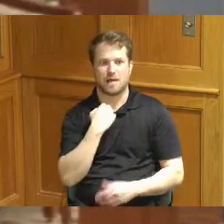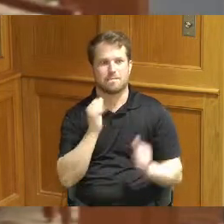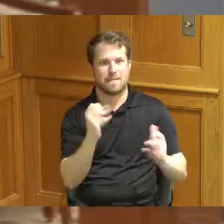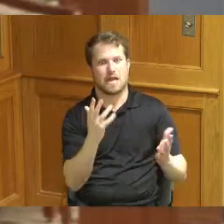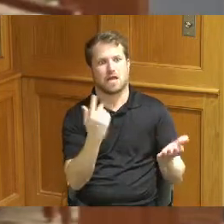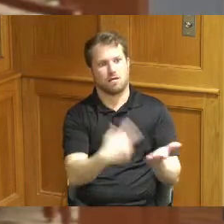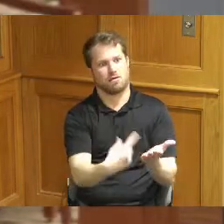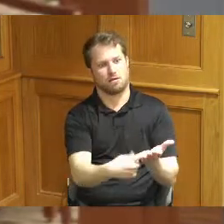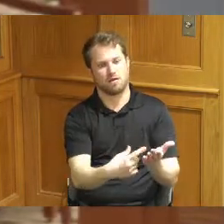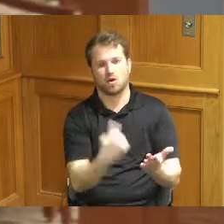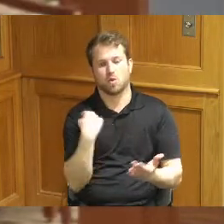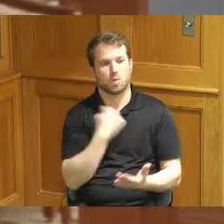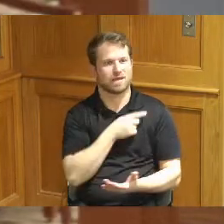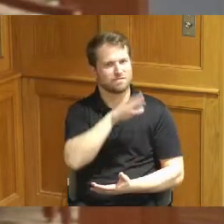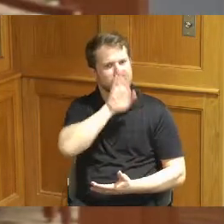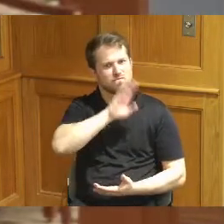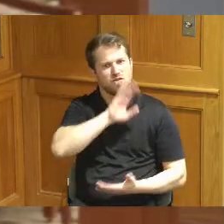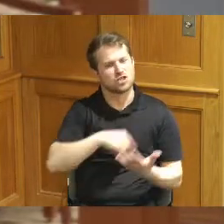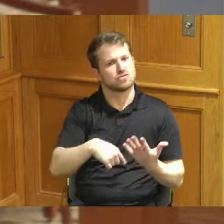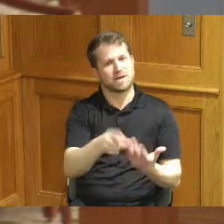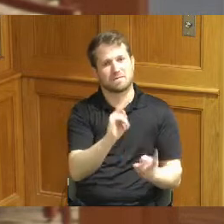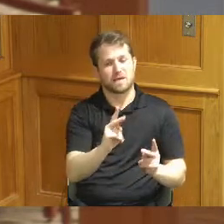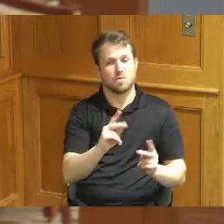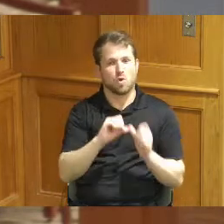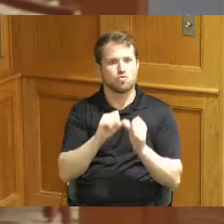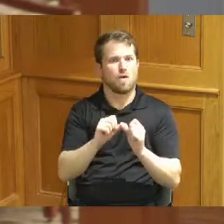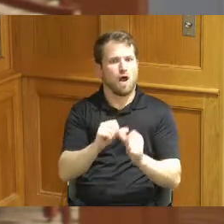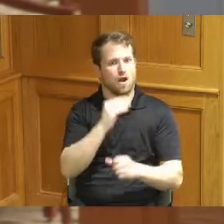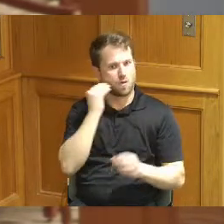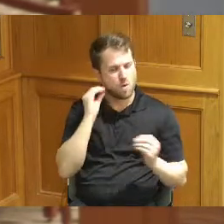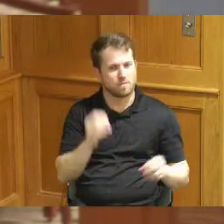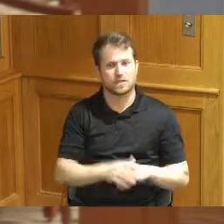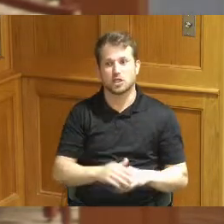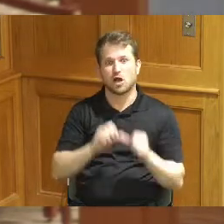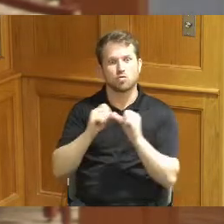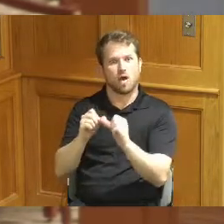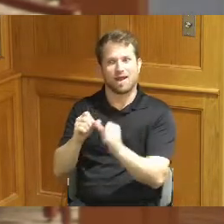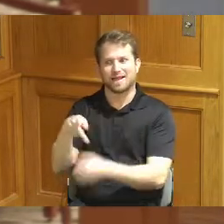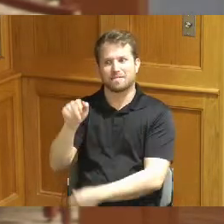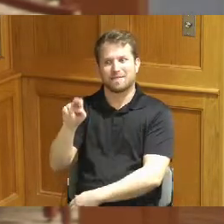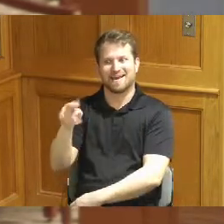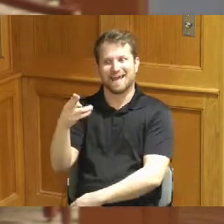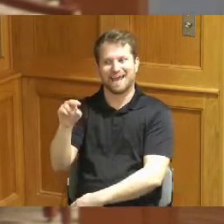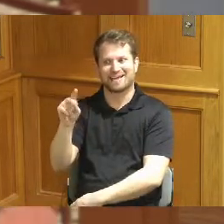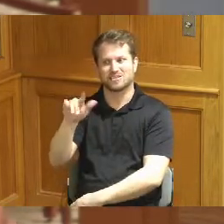know there's someone who was chronically homeless and chronically panhandling and we get them into